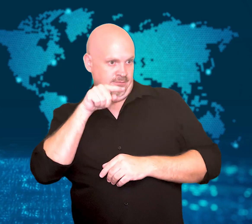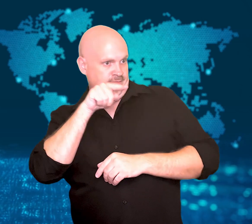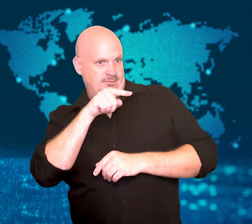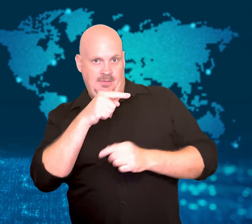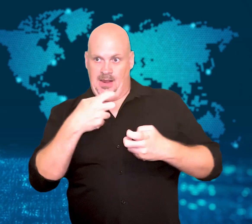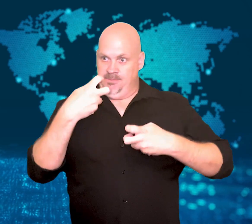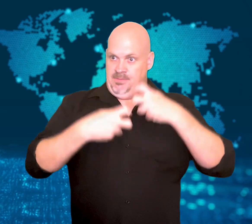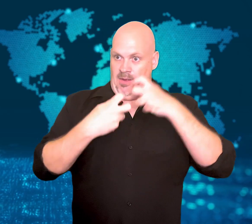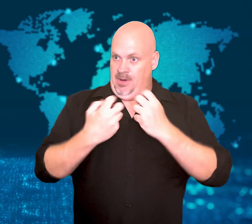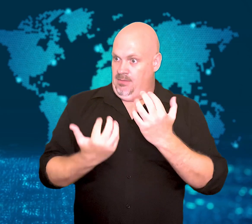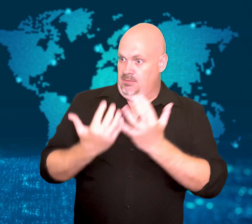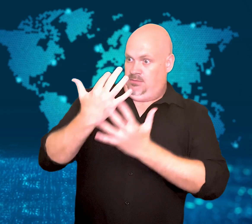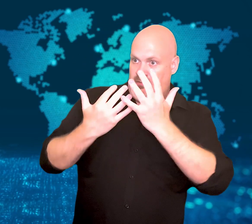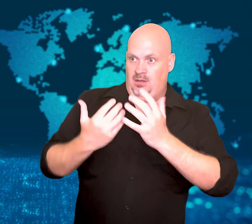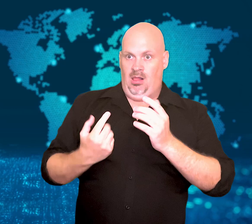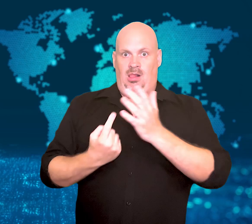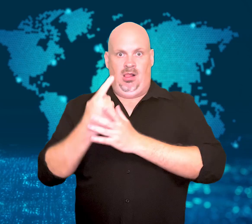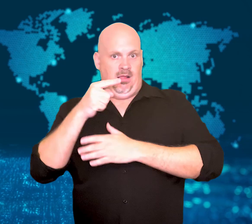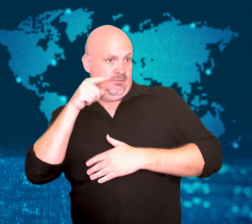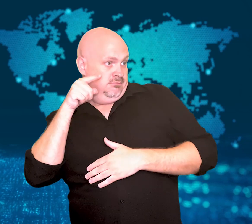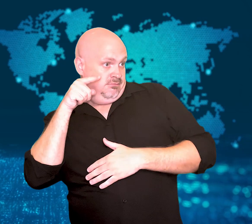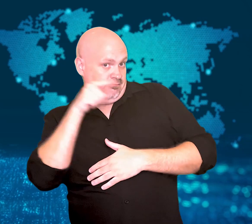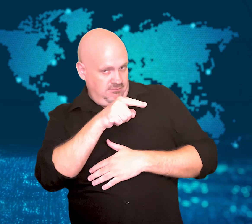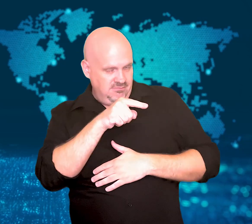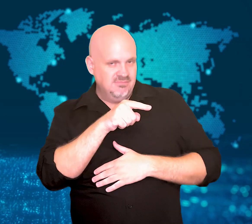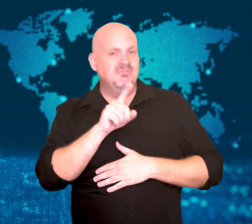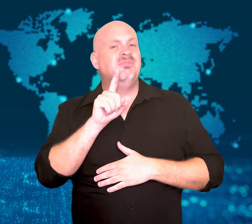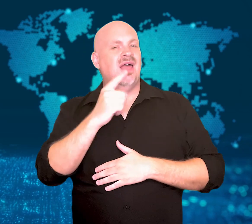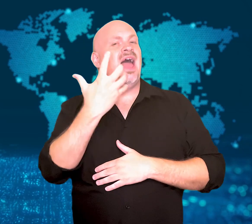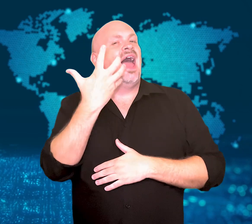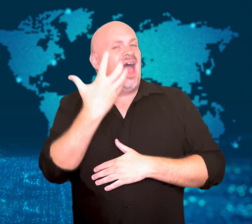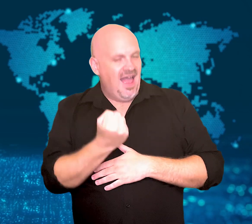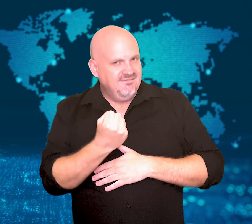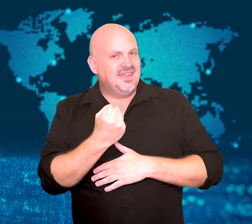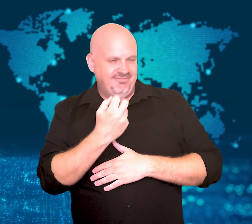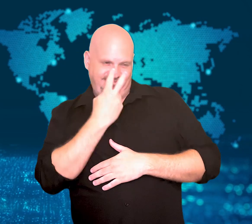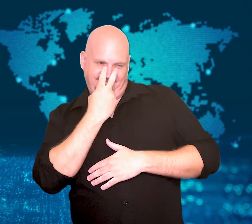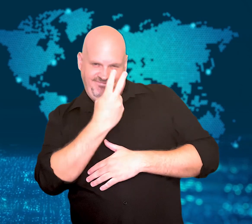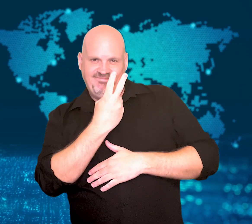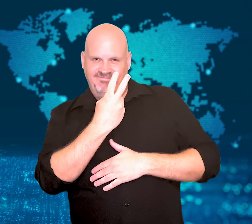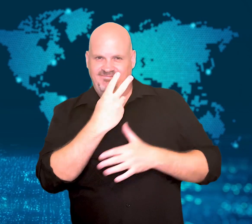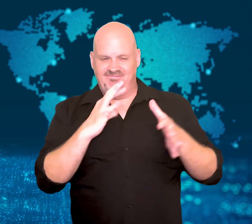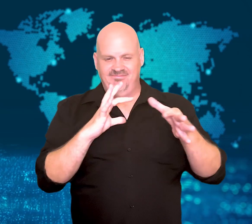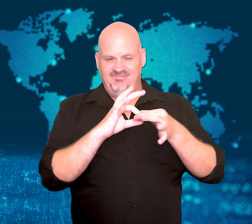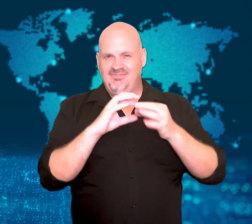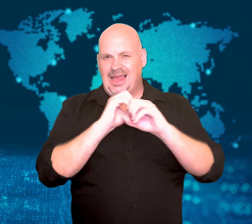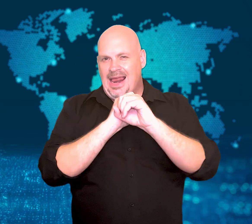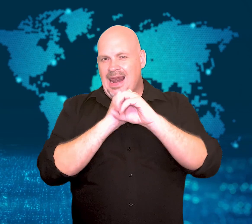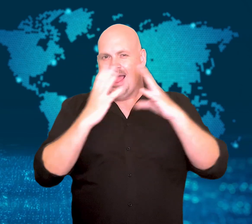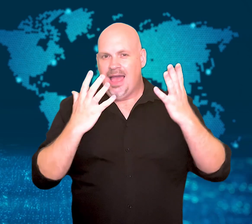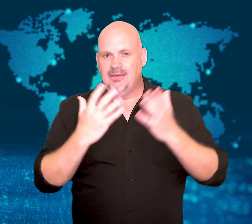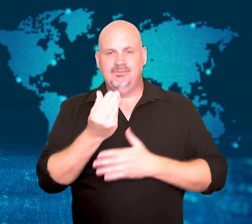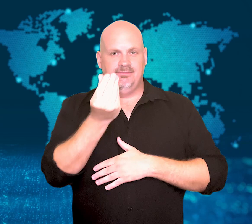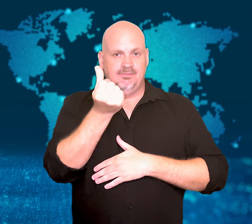Though Sarr hasn't been accused of causing the tragedies,